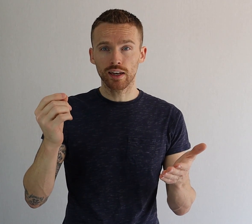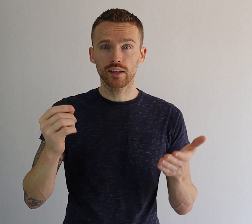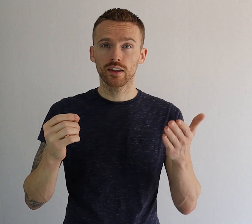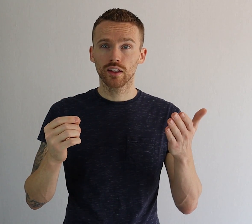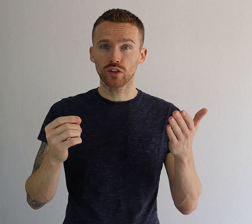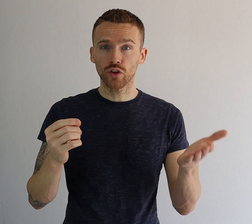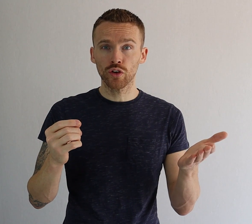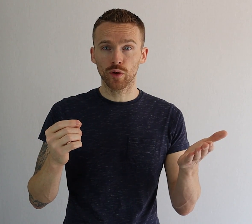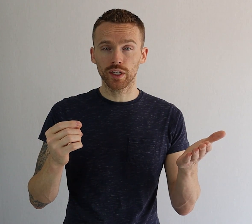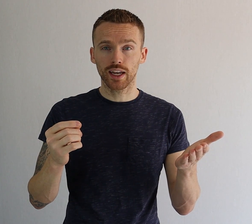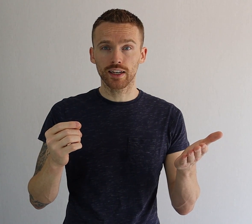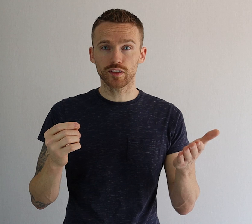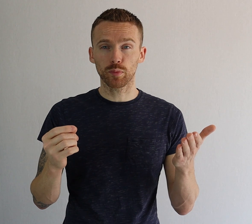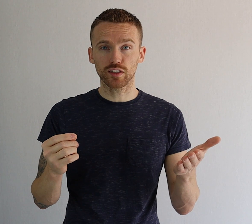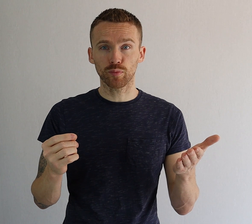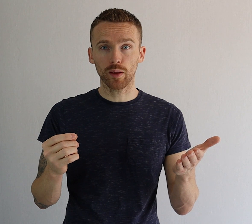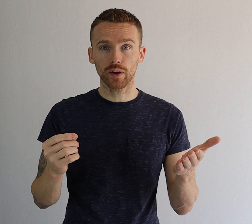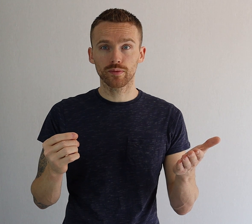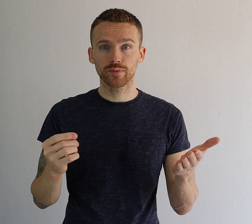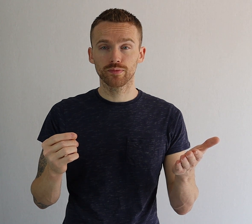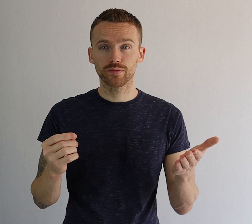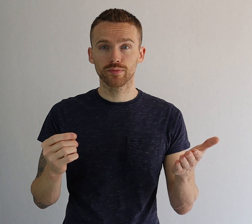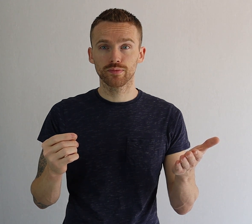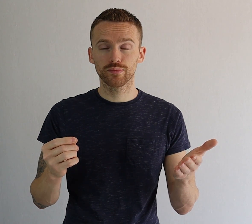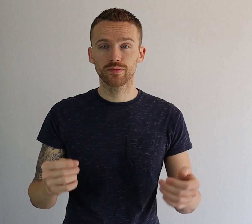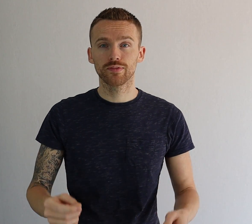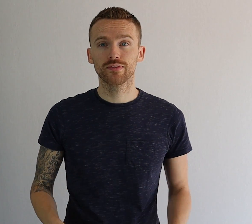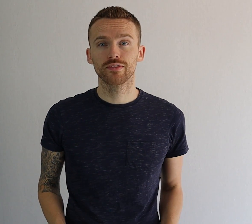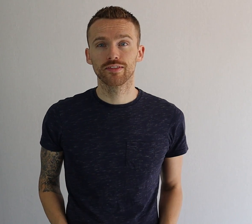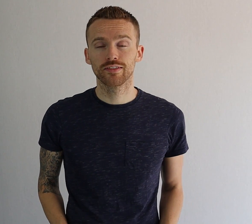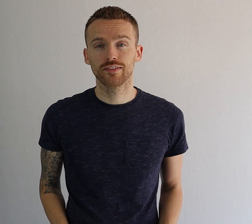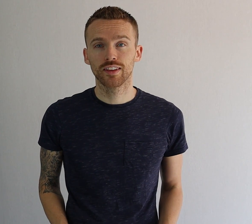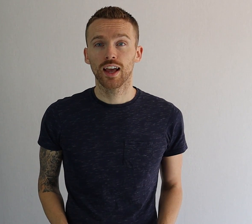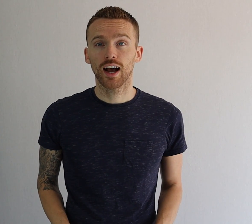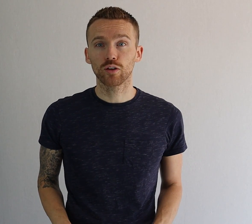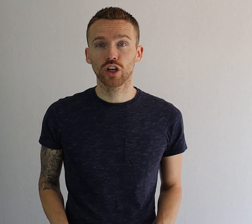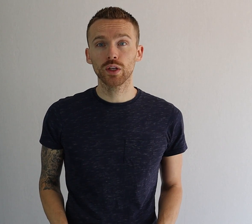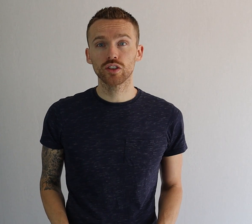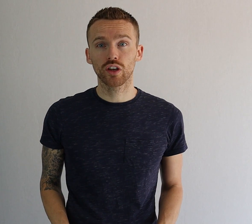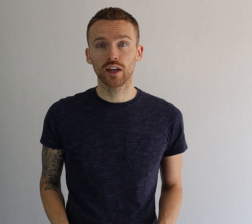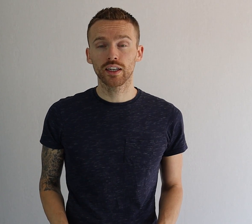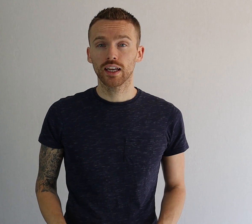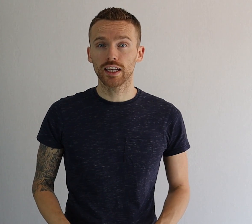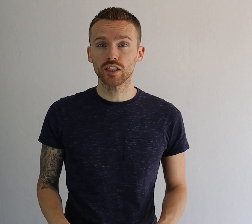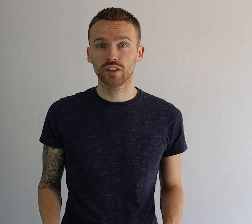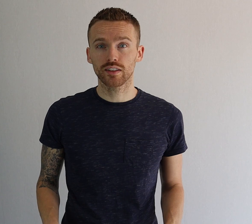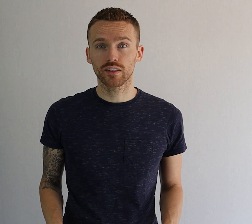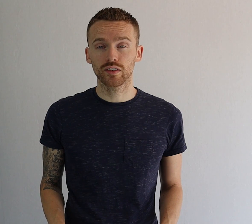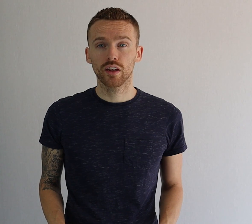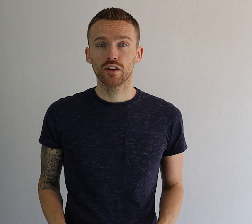the pen, your non-dominant hand is the piece of paper. I'll show each sign and each sentence